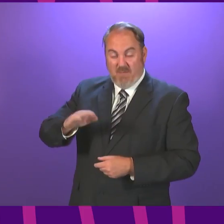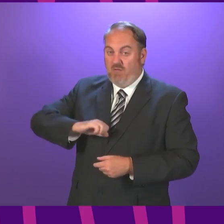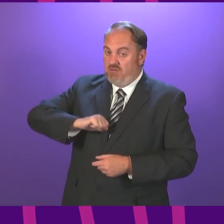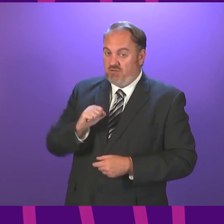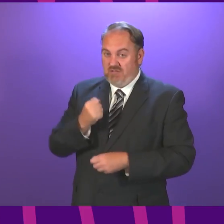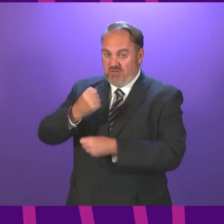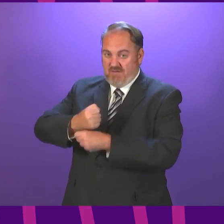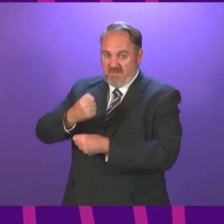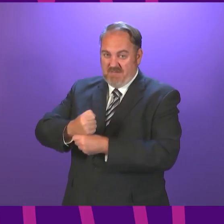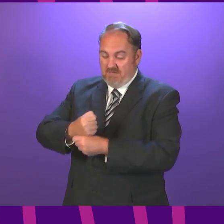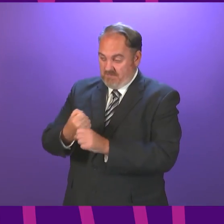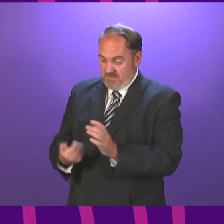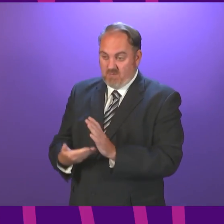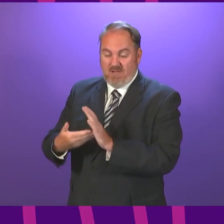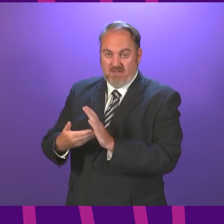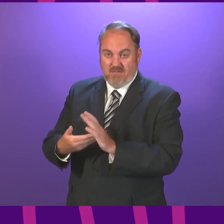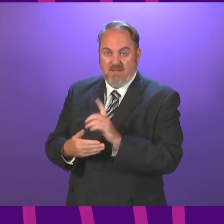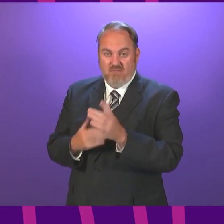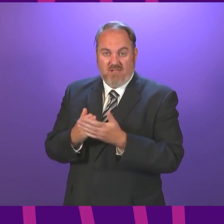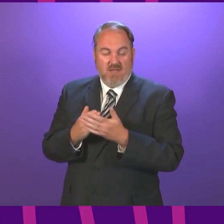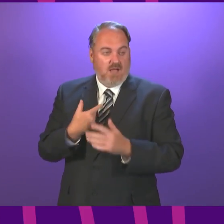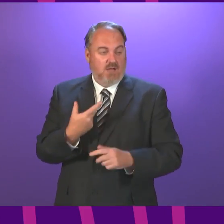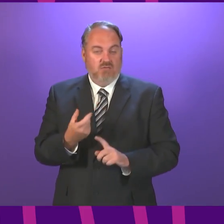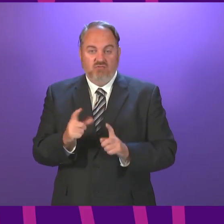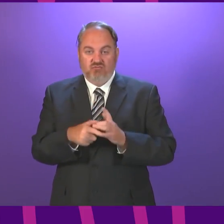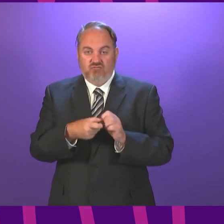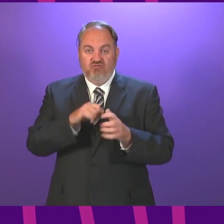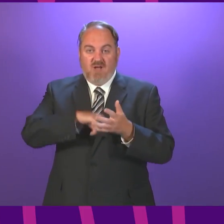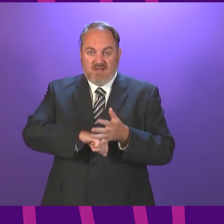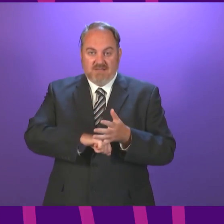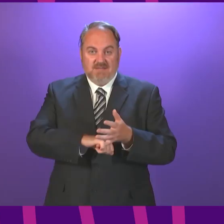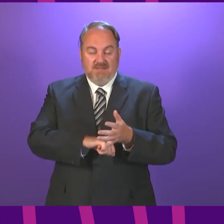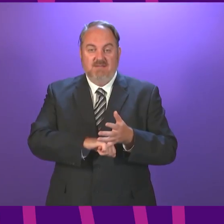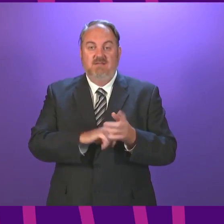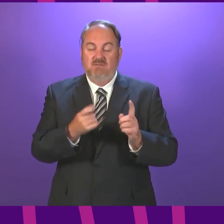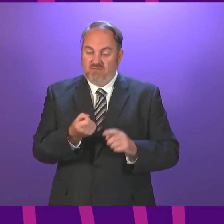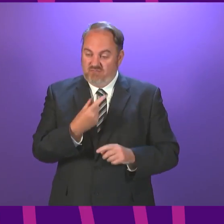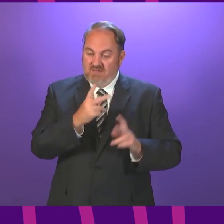drugs death rate and our suicide rate. We need a coherent strategy and a plan from this